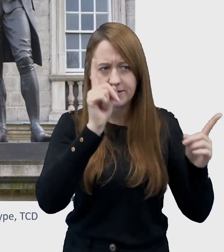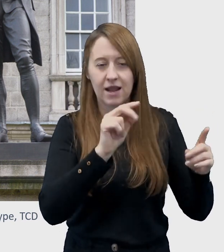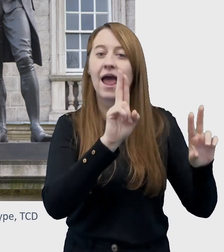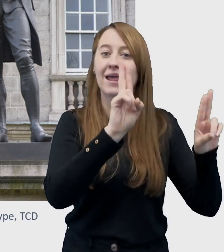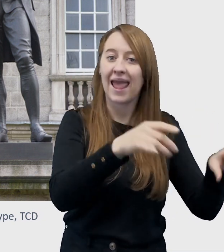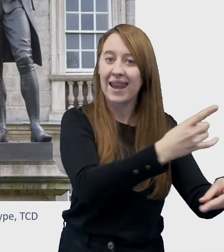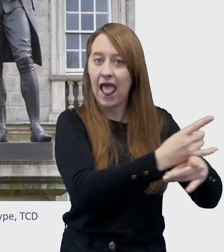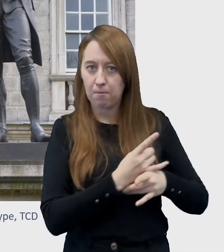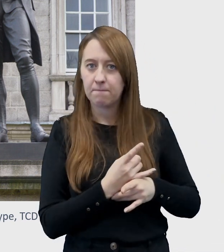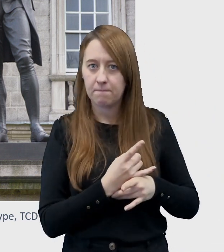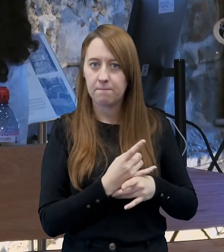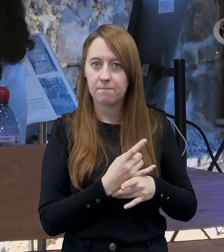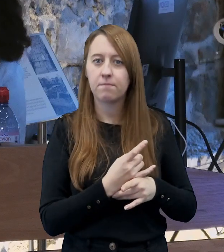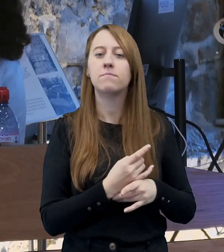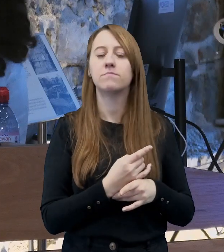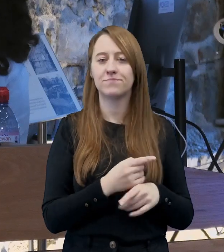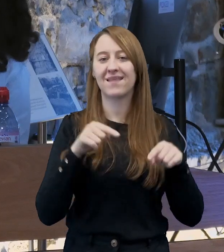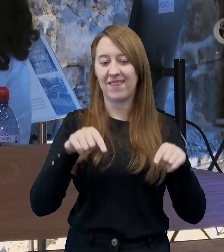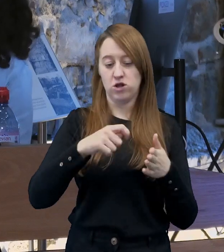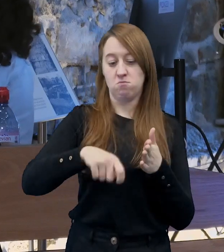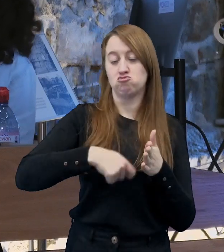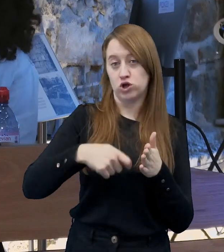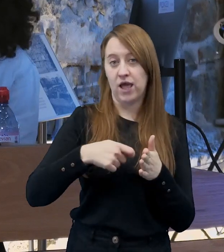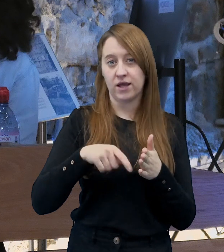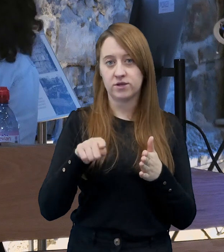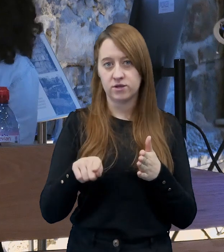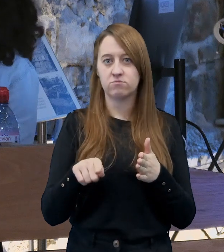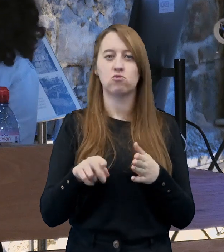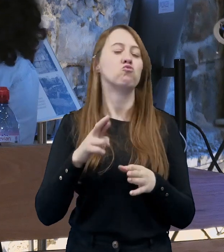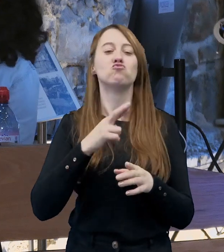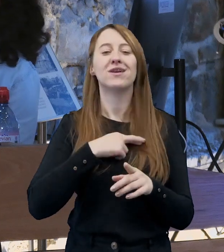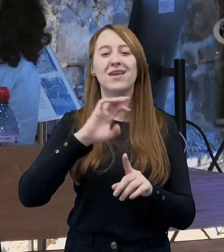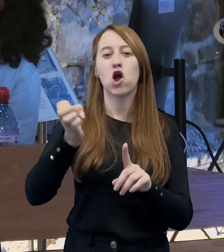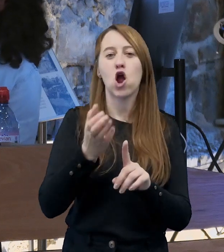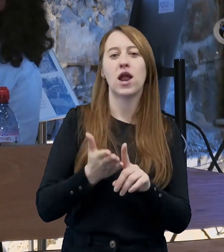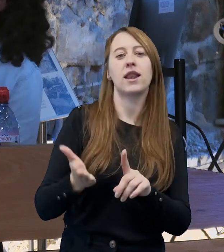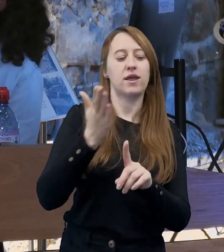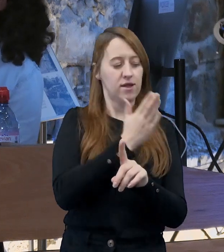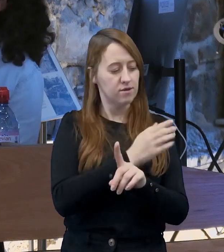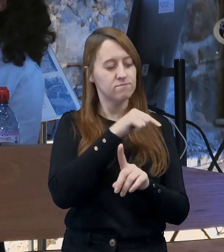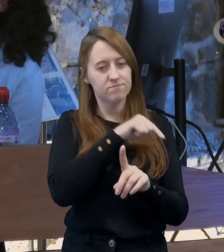So this project encompassed it. It was sort of the very early stages, so rather than being